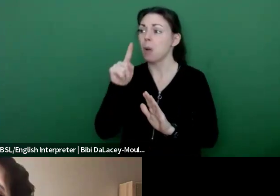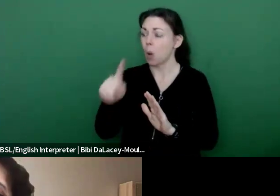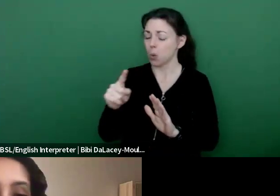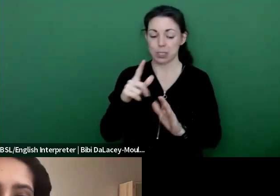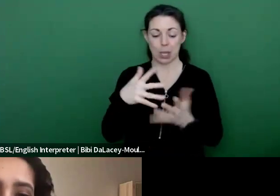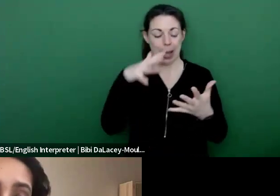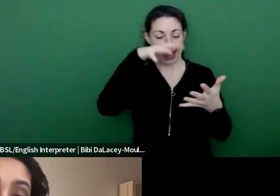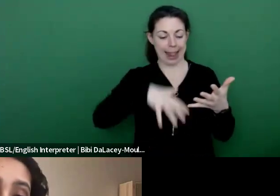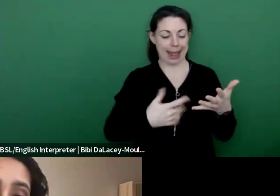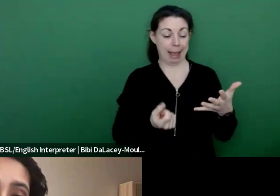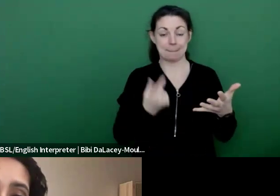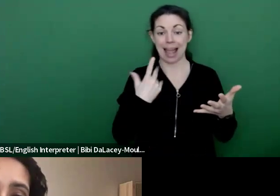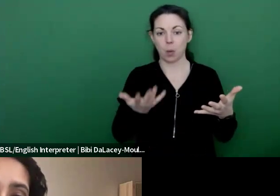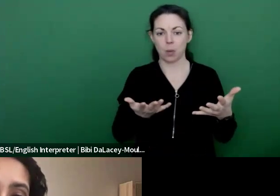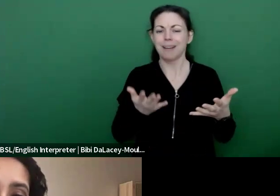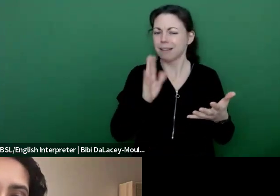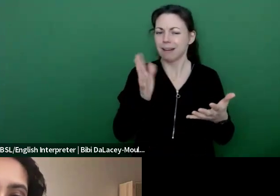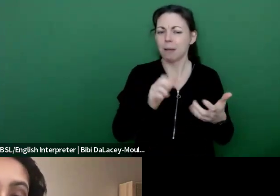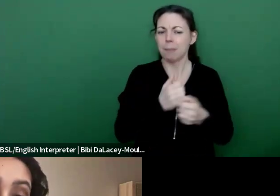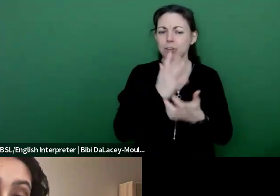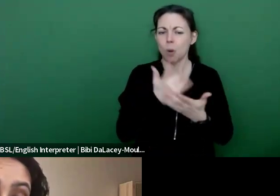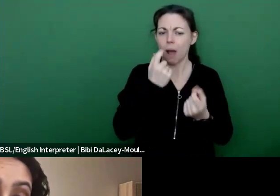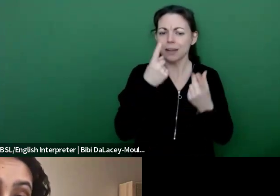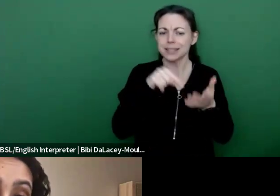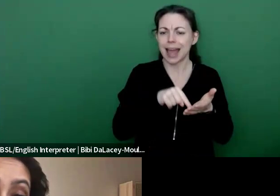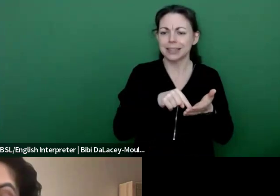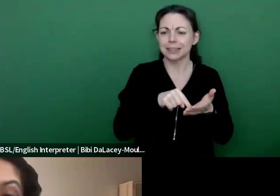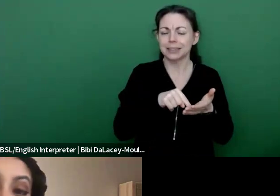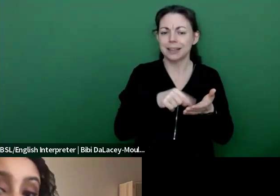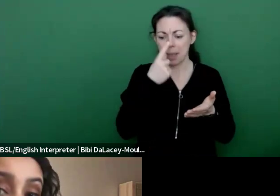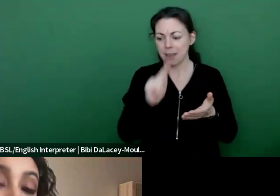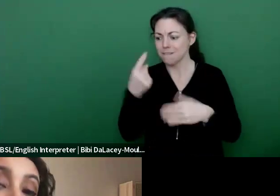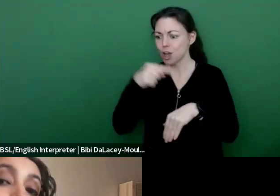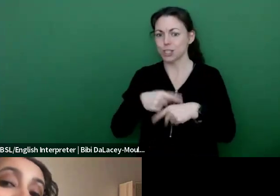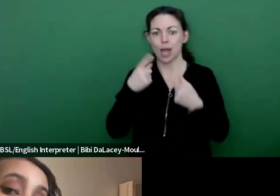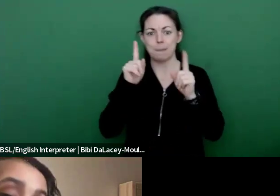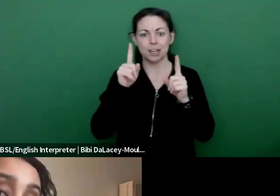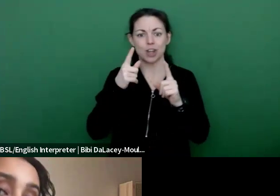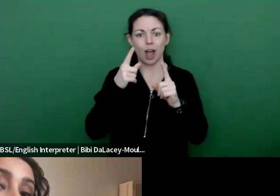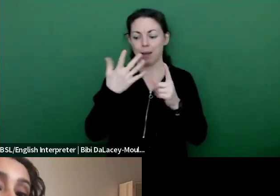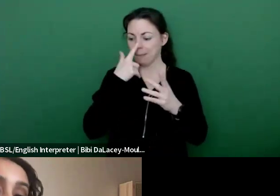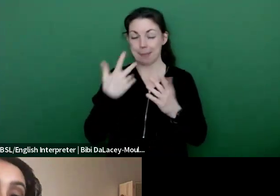does a first-time manager in your organization who's leading people for the first time, who was previously in a role where they're delivering tasks